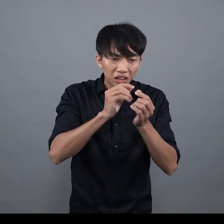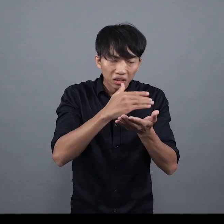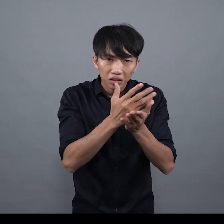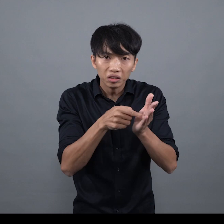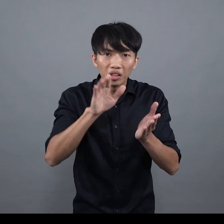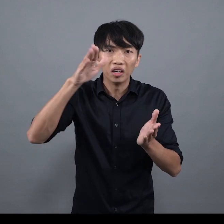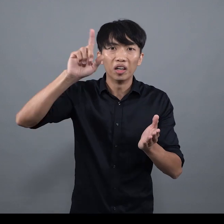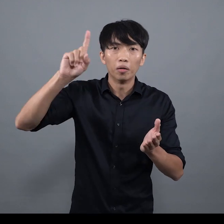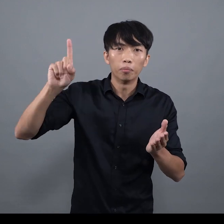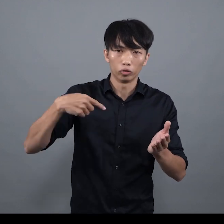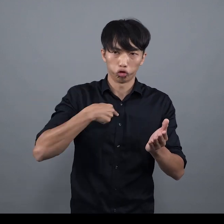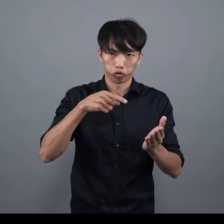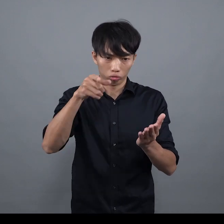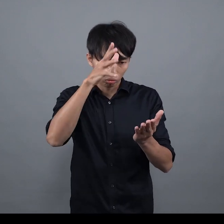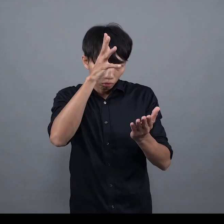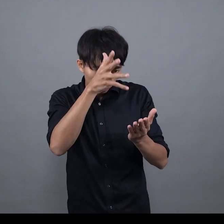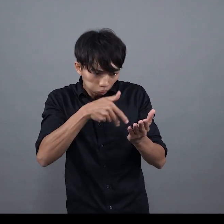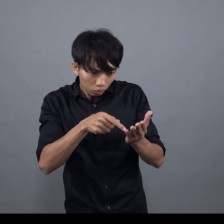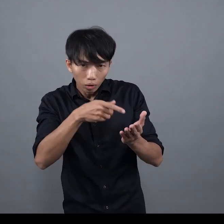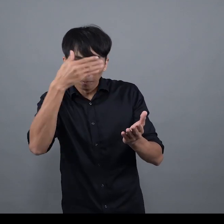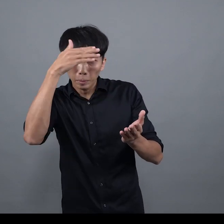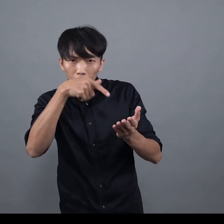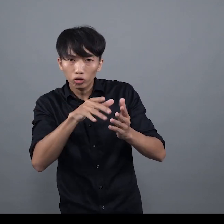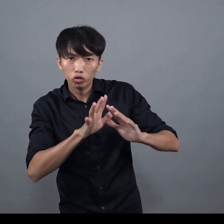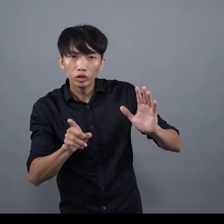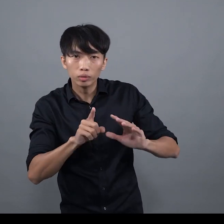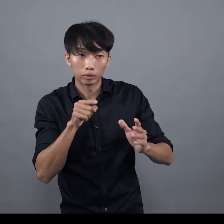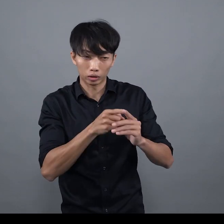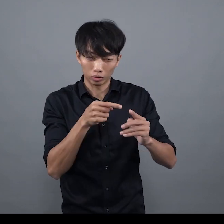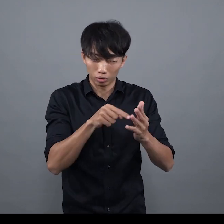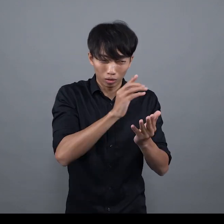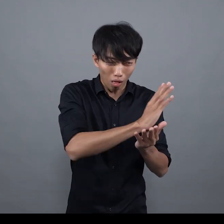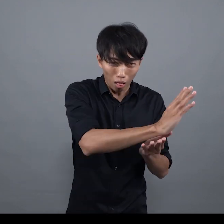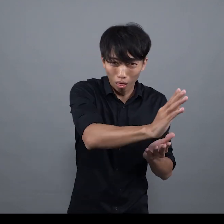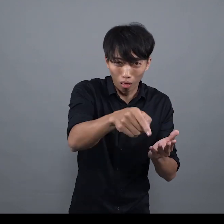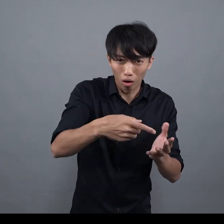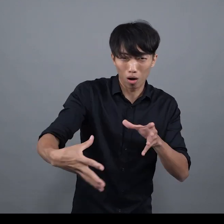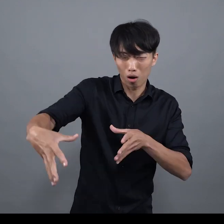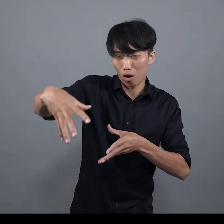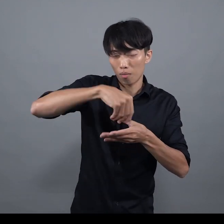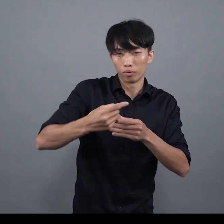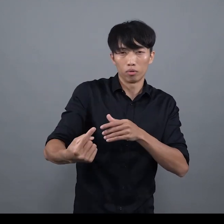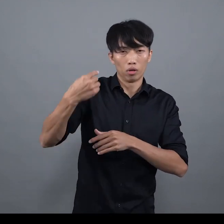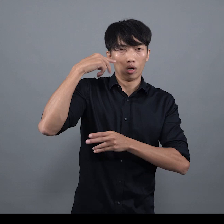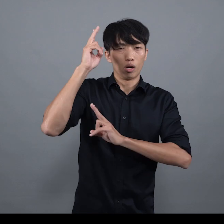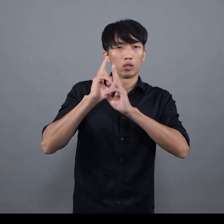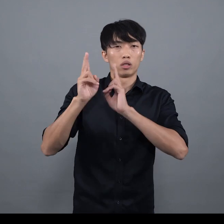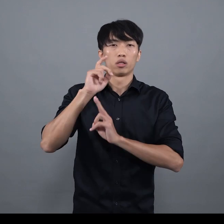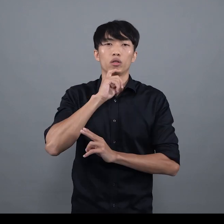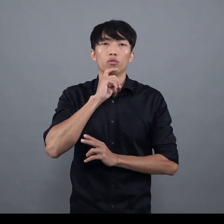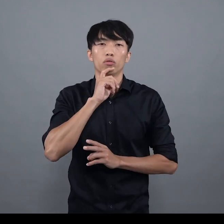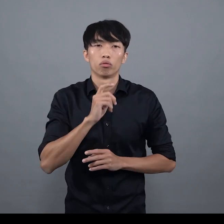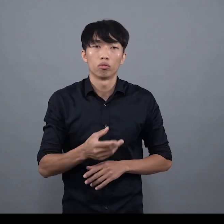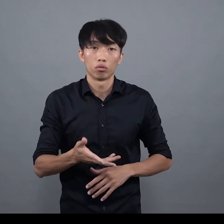And that’s how you learn about that particular material or that — or what’s happening There’s some sort of history behind it